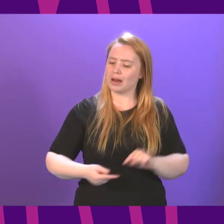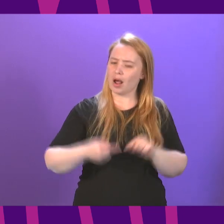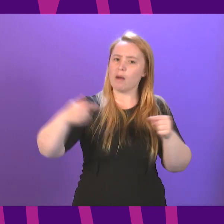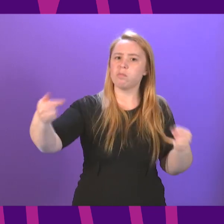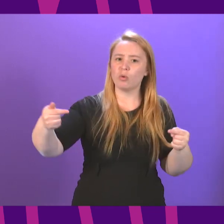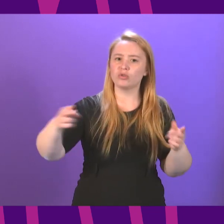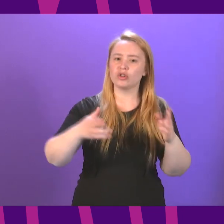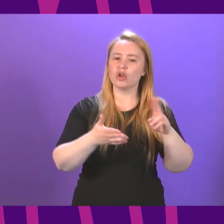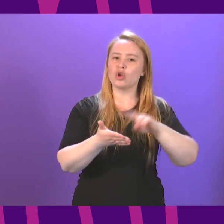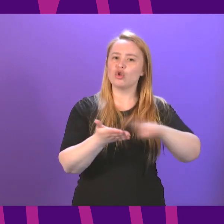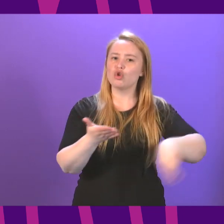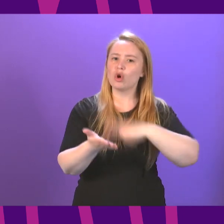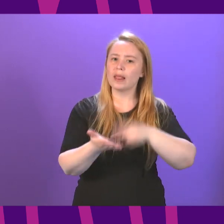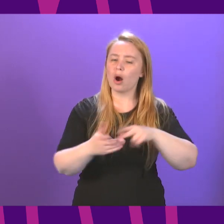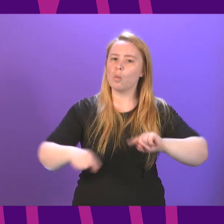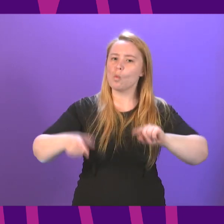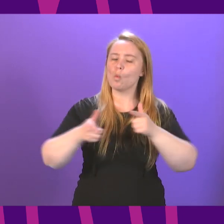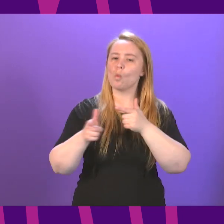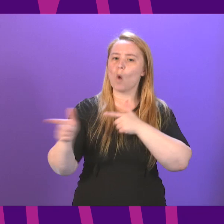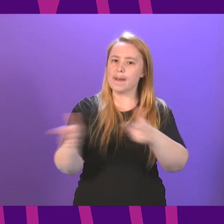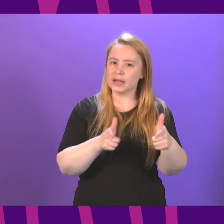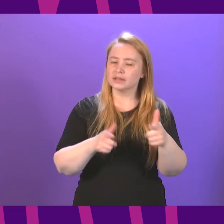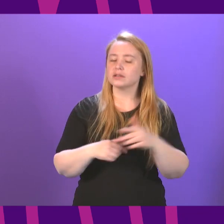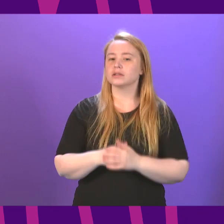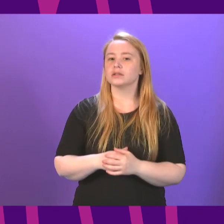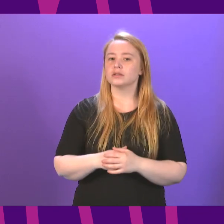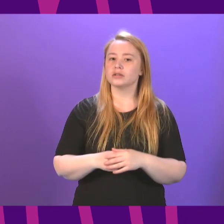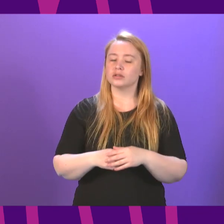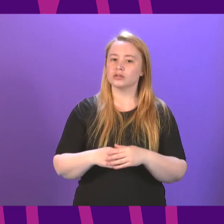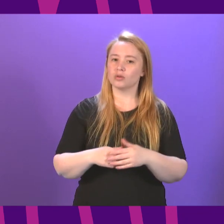Does the First Minister agree that spending increasing billions on weapons of mass destruction